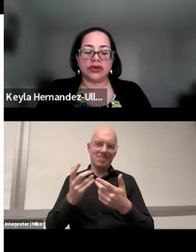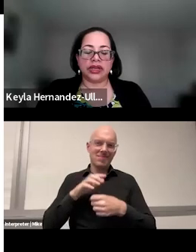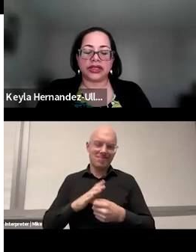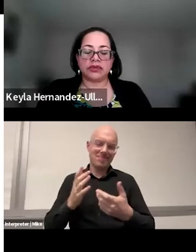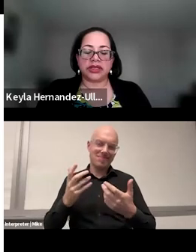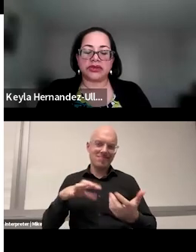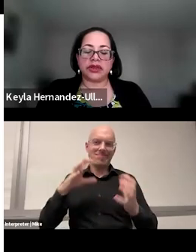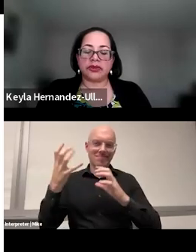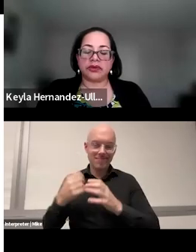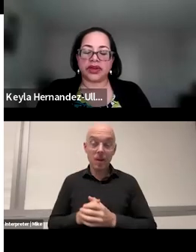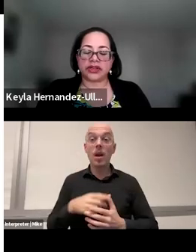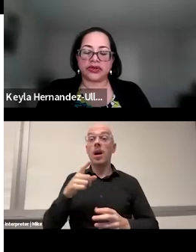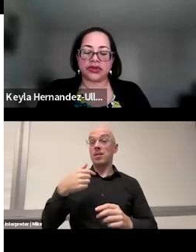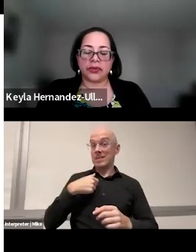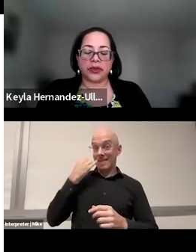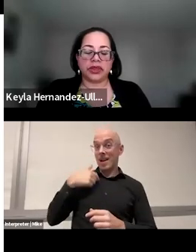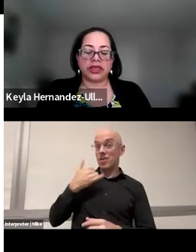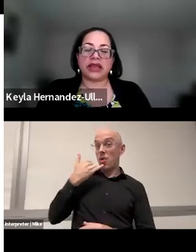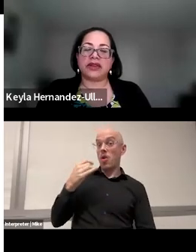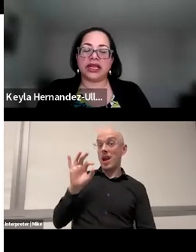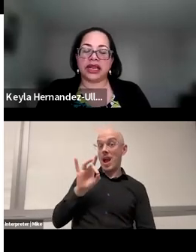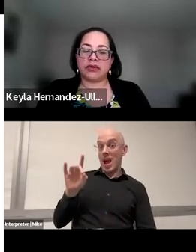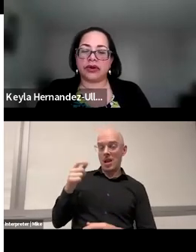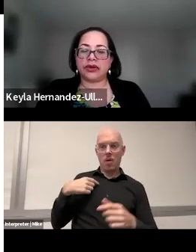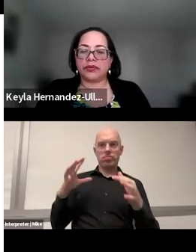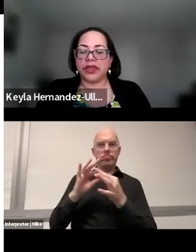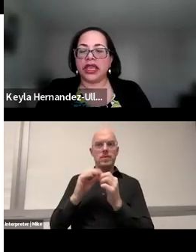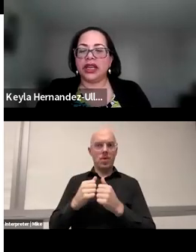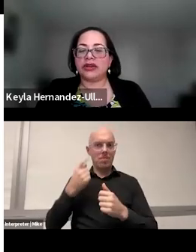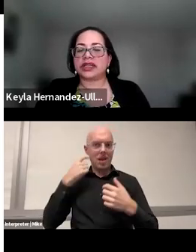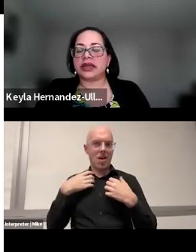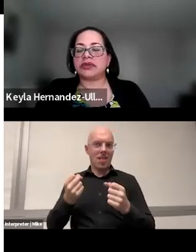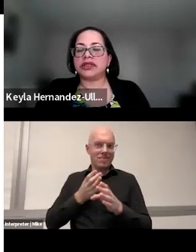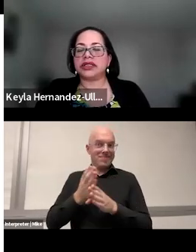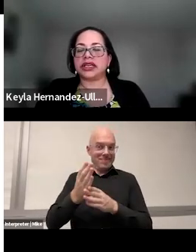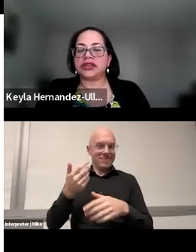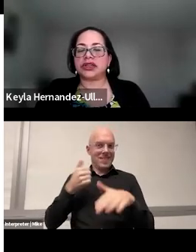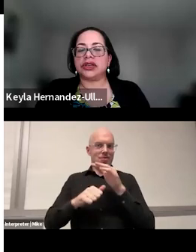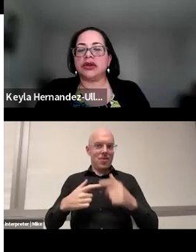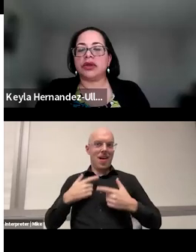Keyla Hernandez-Ulloa: by calling or texting. 9, 8, you'll connect to mental health professionals with the lifeline network